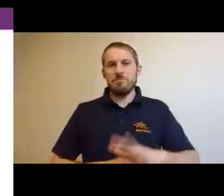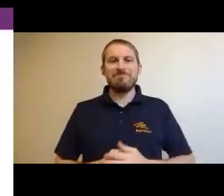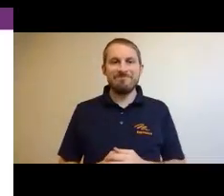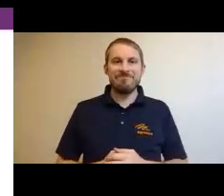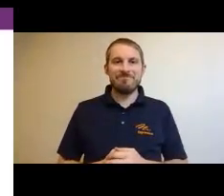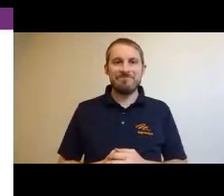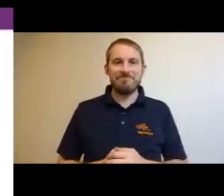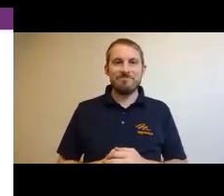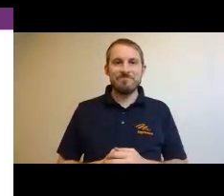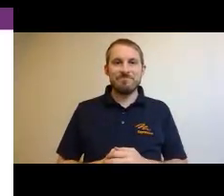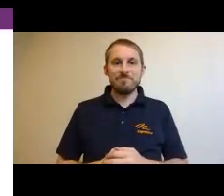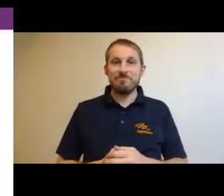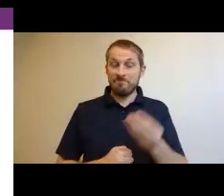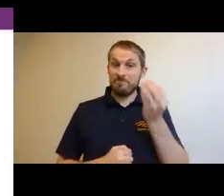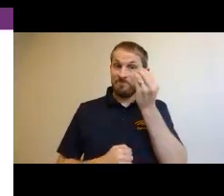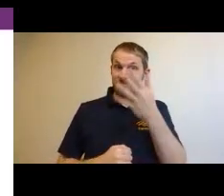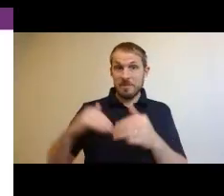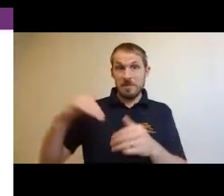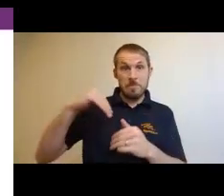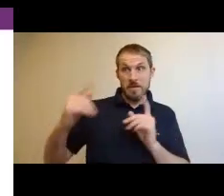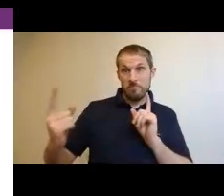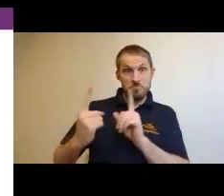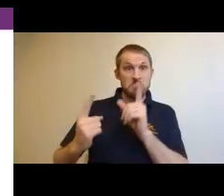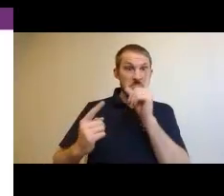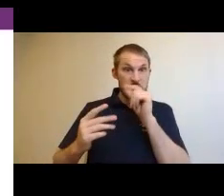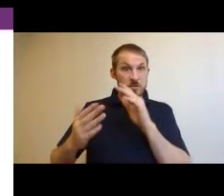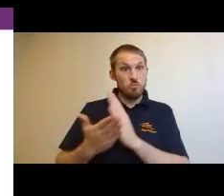These connections can happen face-to-face or online,